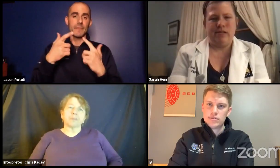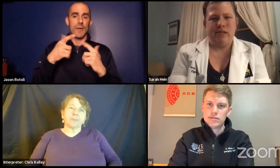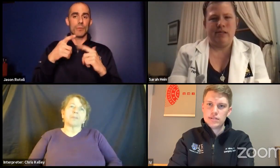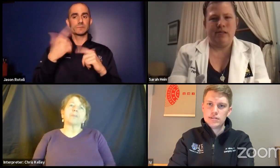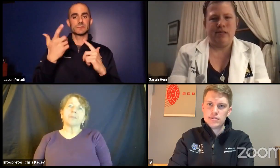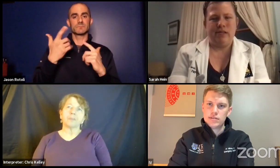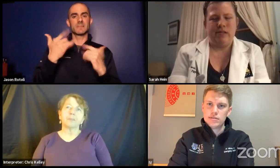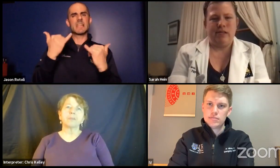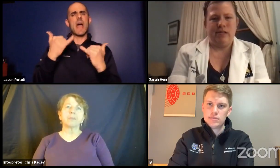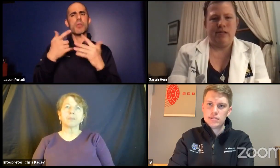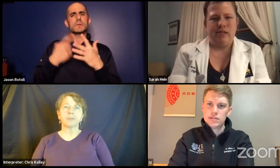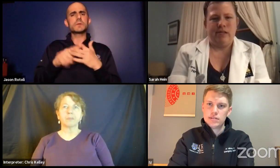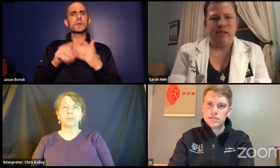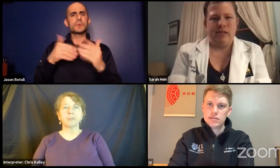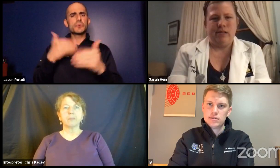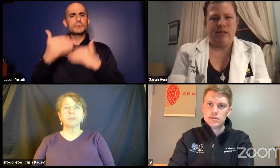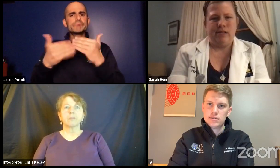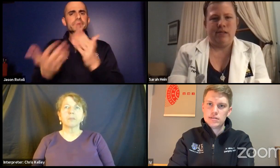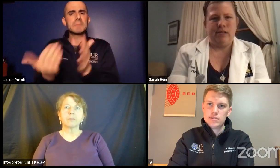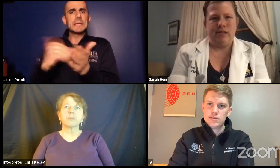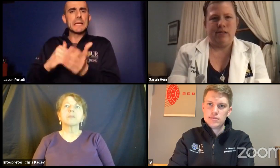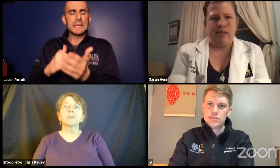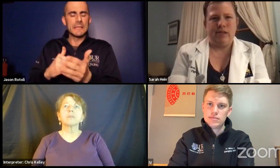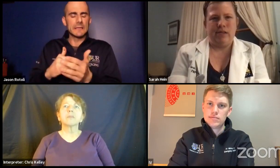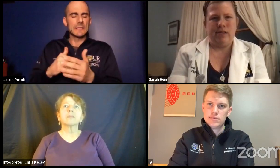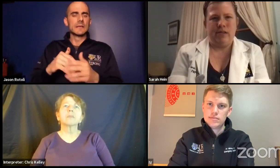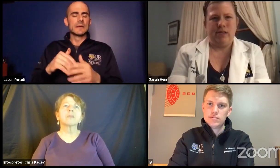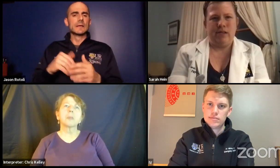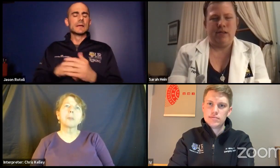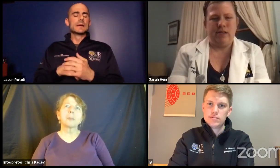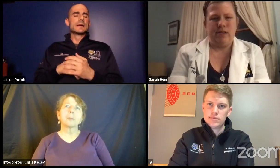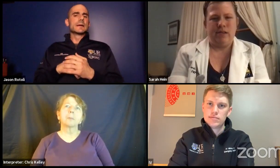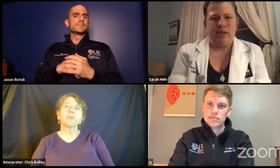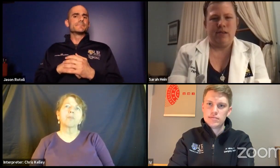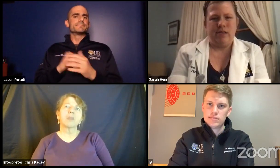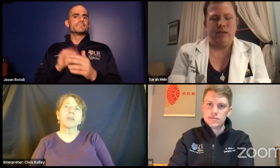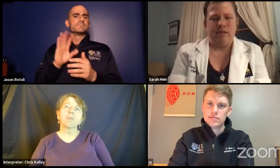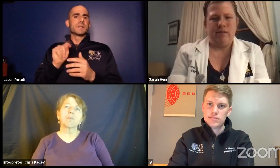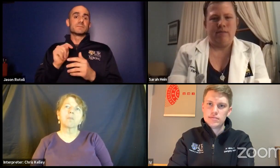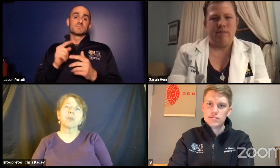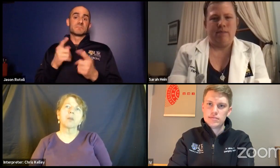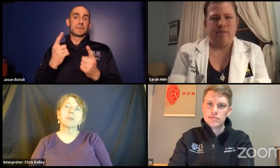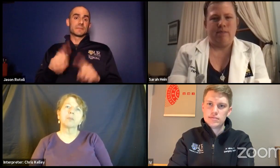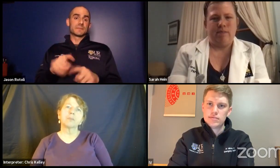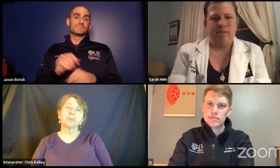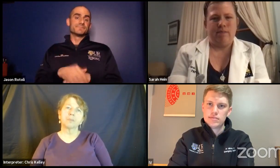can have social distancing. Everybody is following protocols